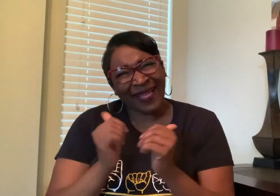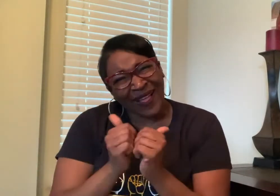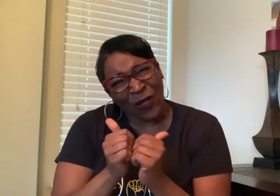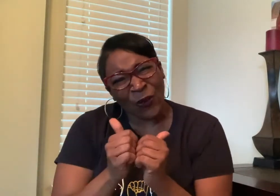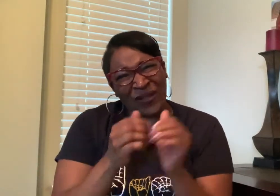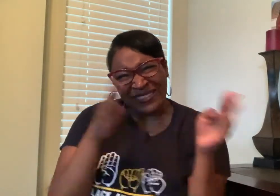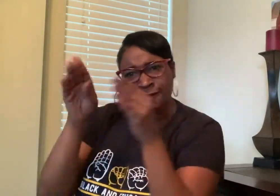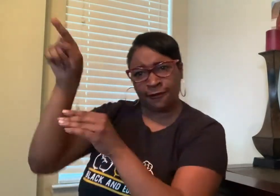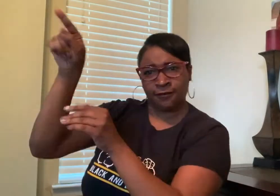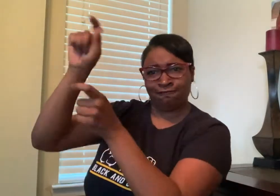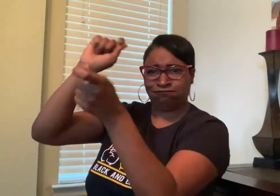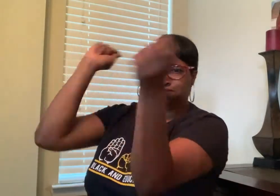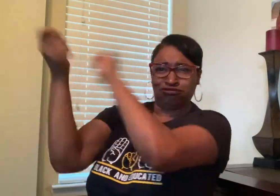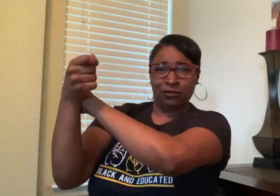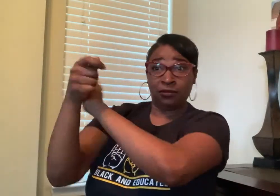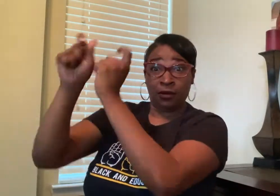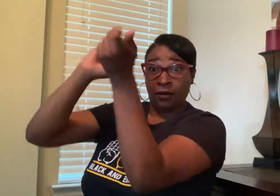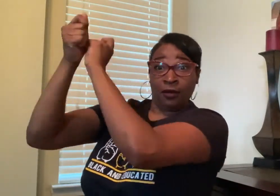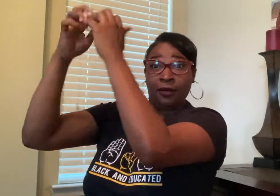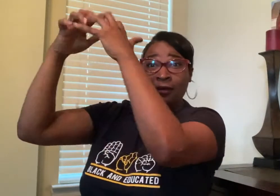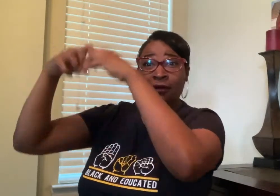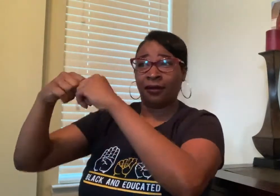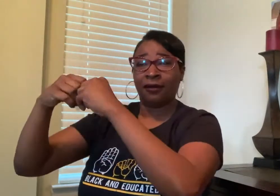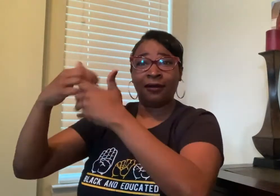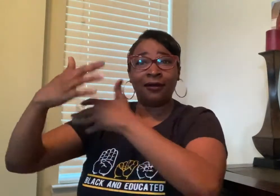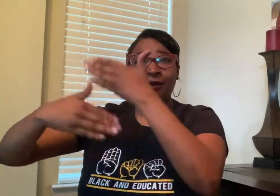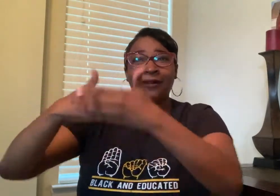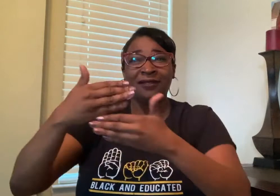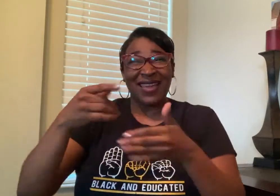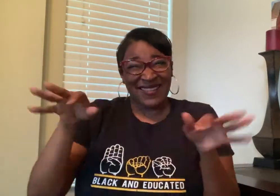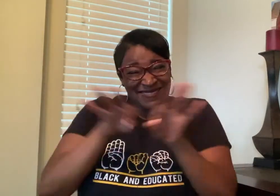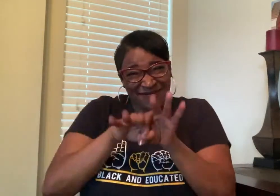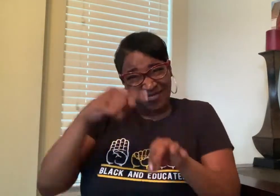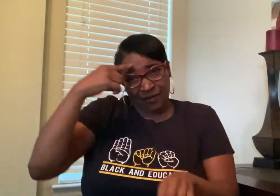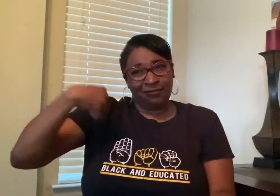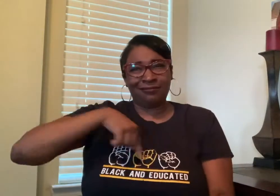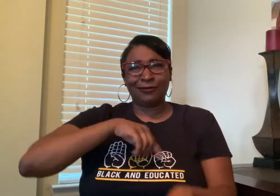Our aim is to dismantle systemic racism at its core, to make a better future for us